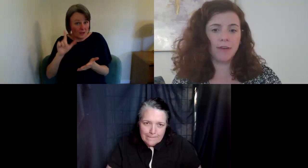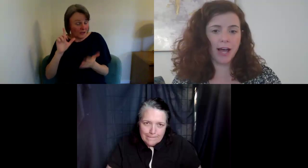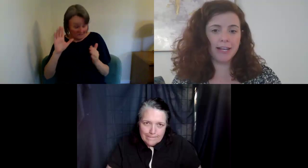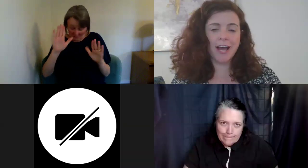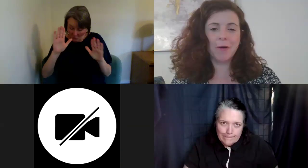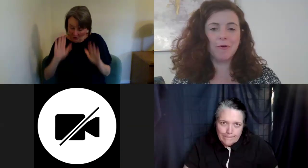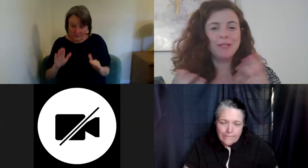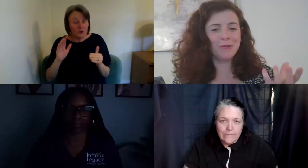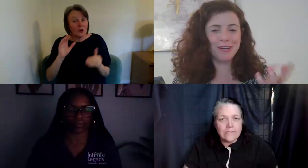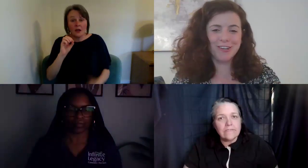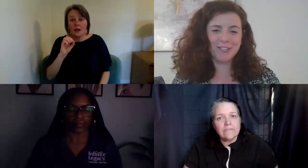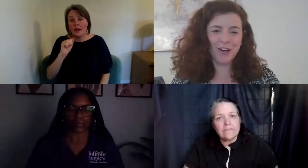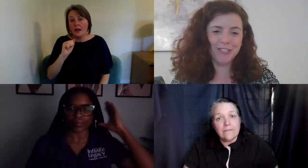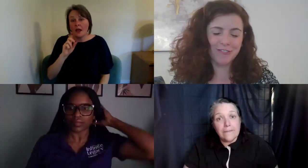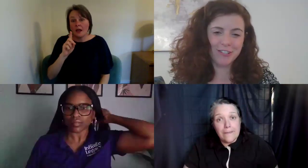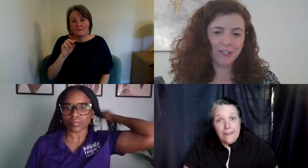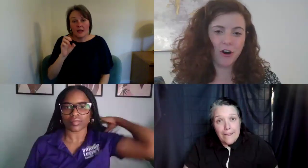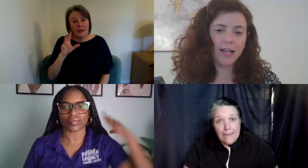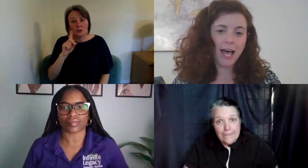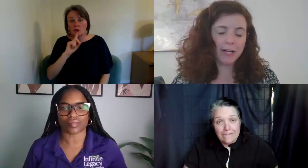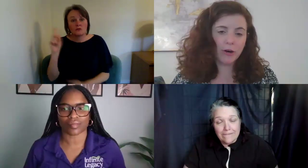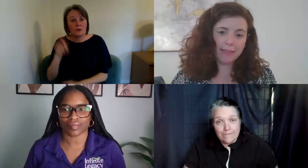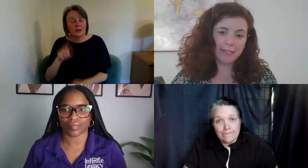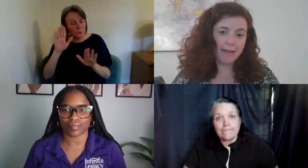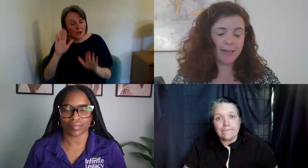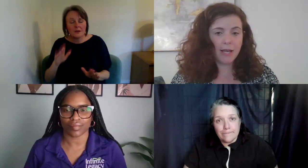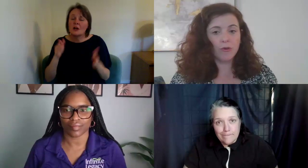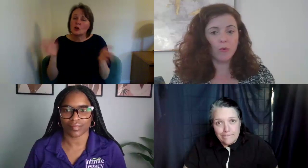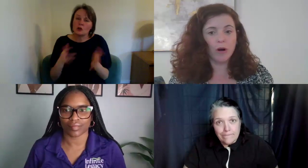fine, but we do encourage you to also register online or at the DMV, if you are